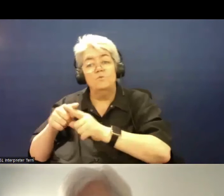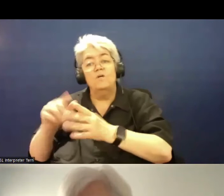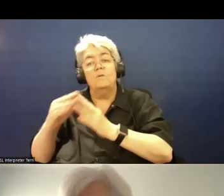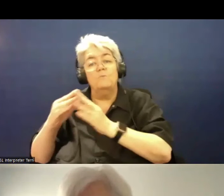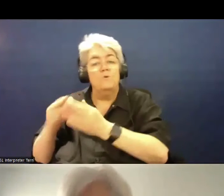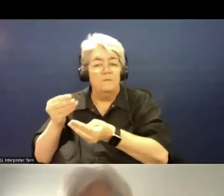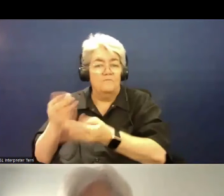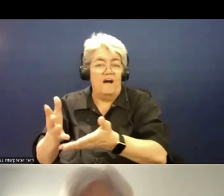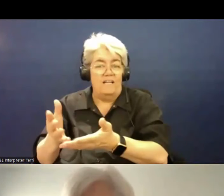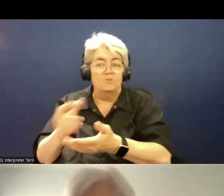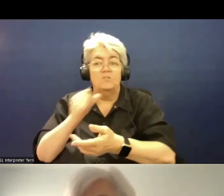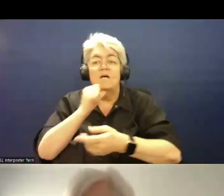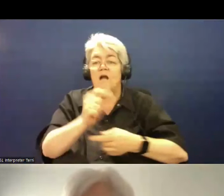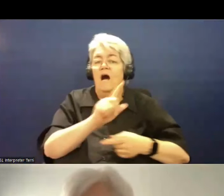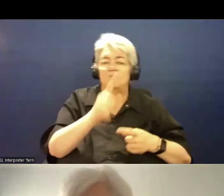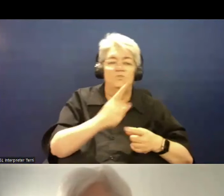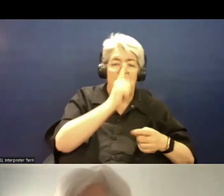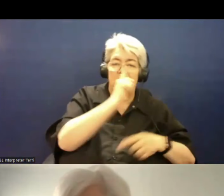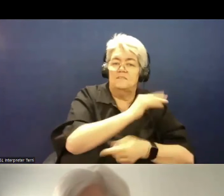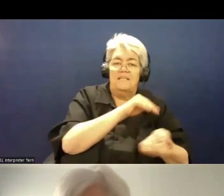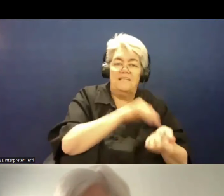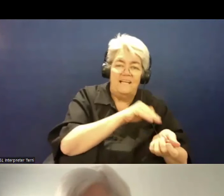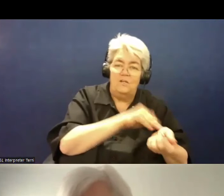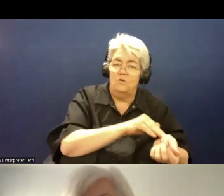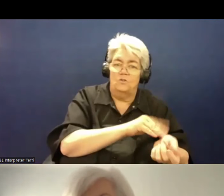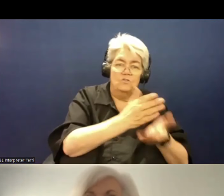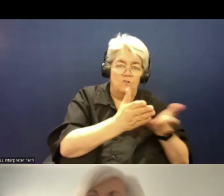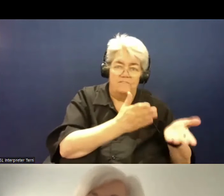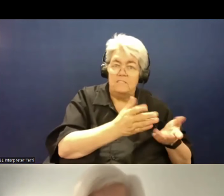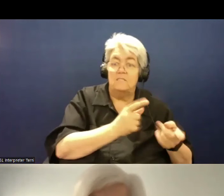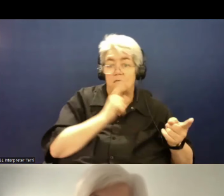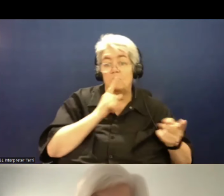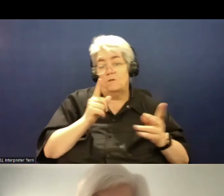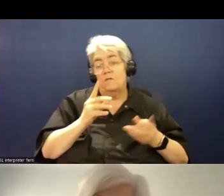CLINICAL SERVICES, WE CAN MAKE A DIFFERENCE. WE ARE DEVELOPING TRAUMA